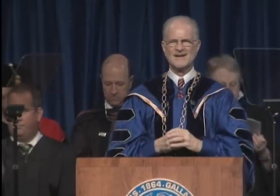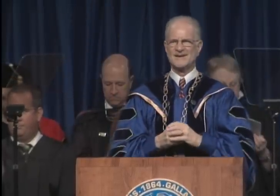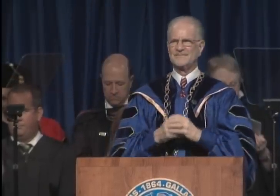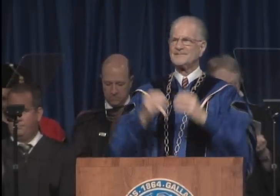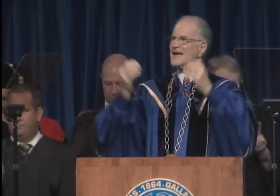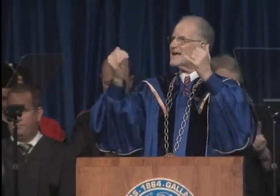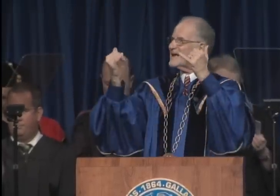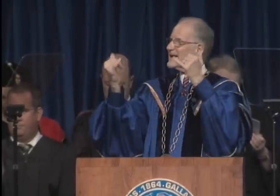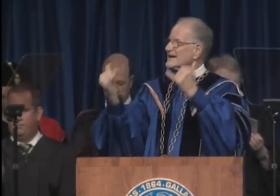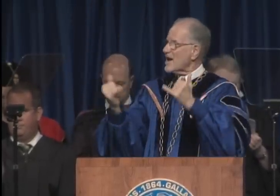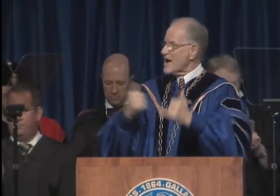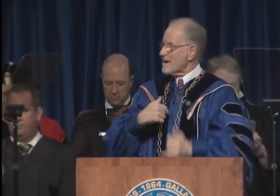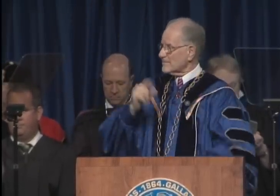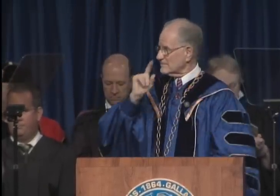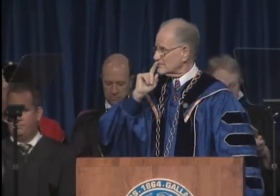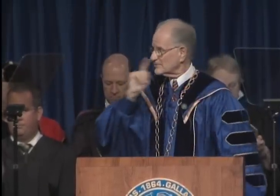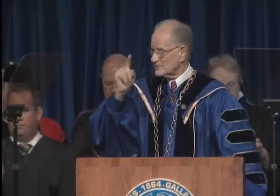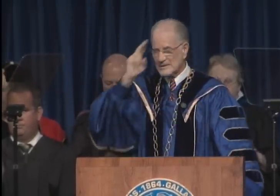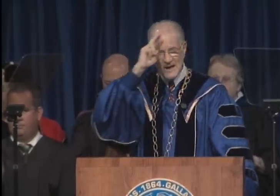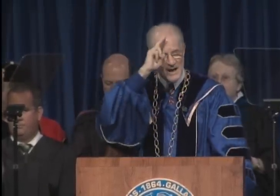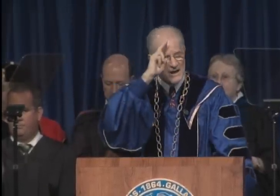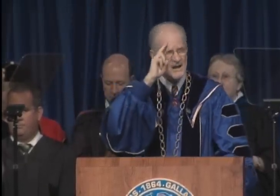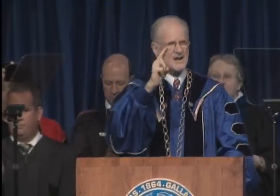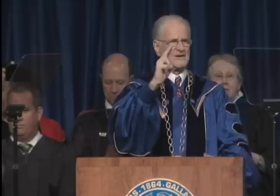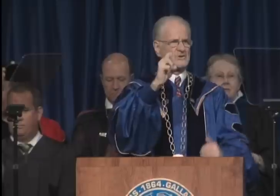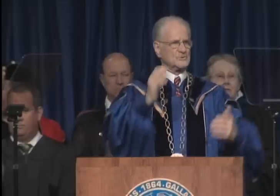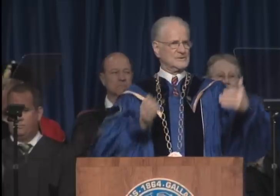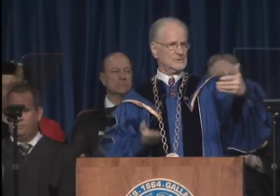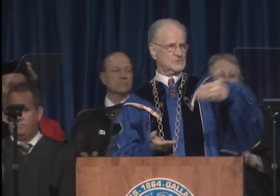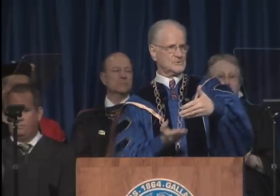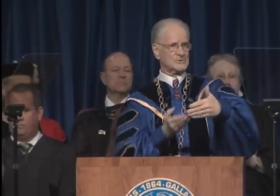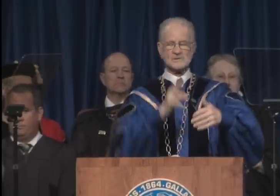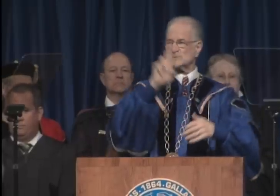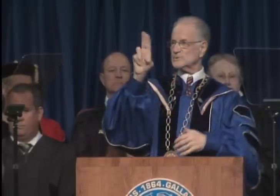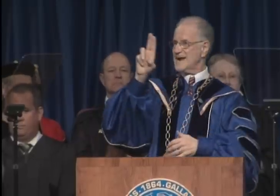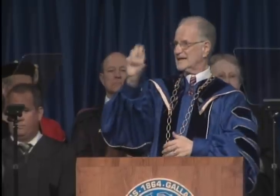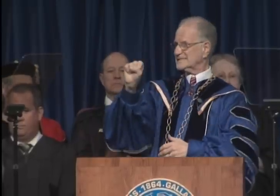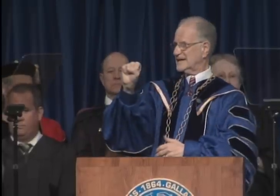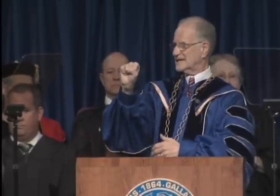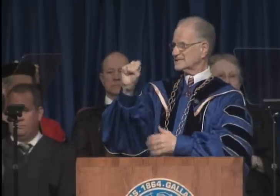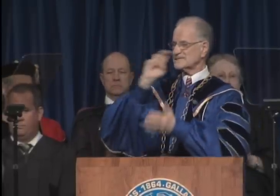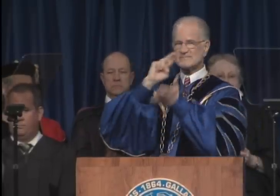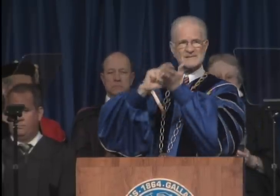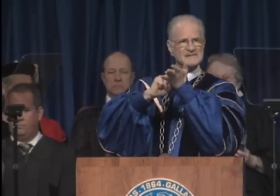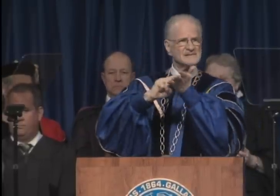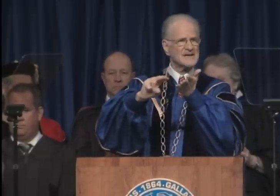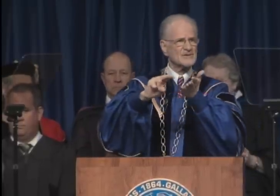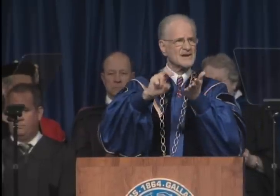Now I am truly honored to introduce to all of you